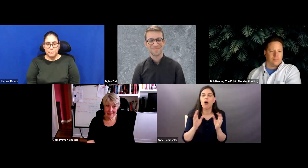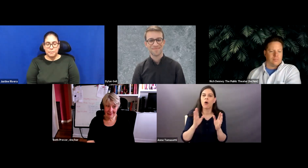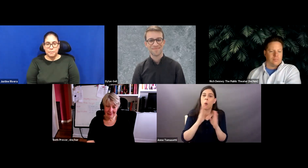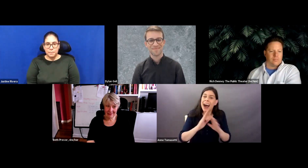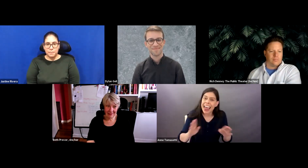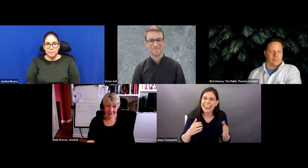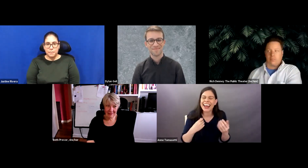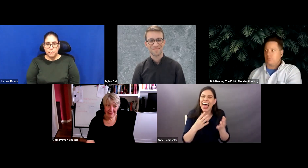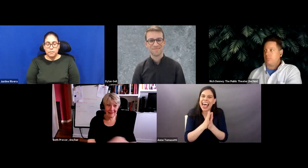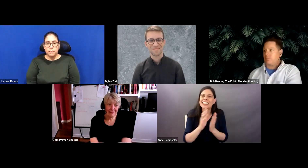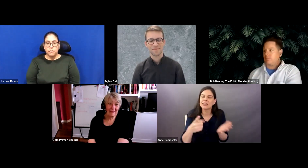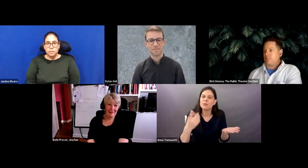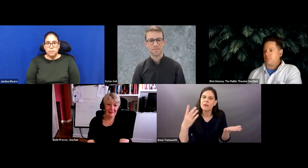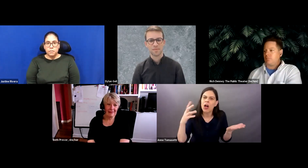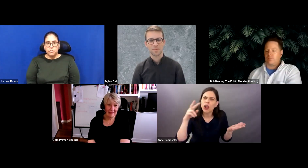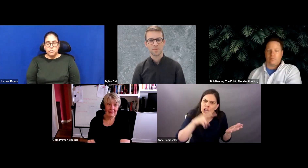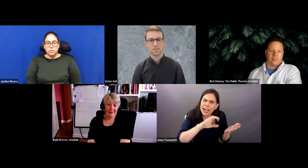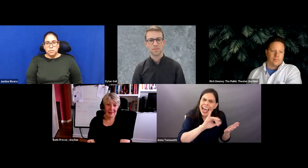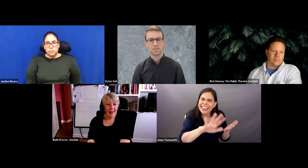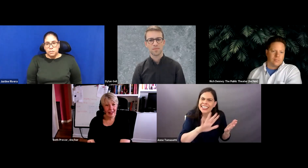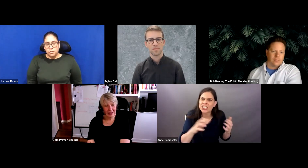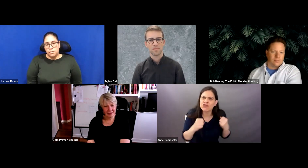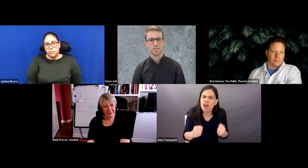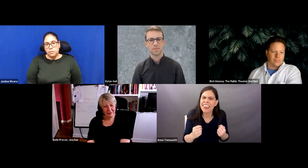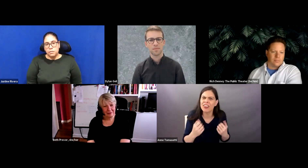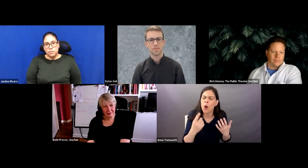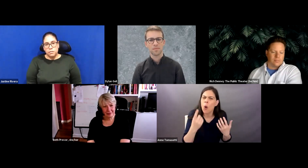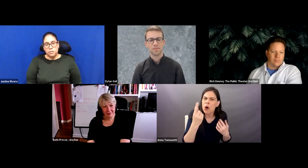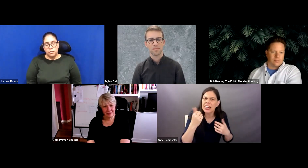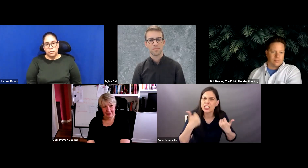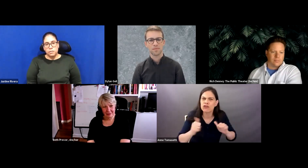interpreter hat, and as you can see that he was doing more of a